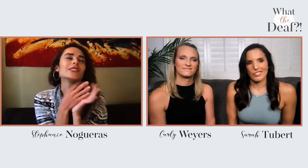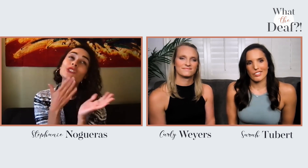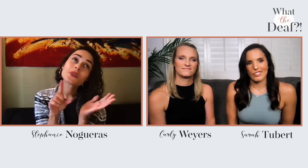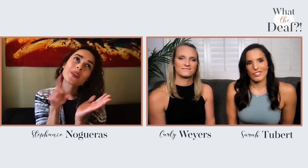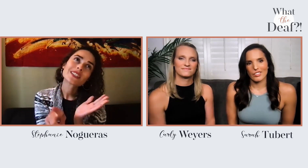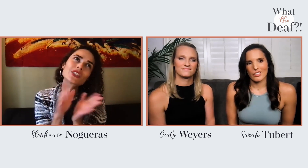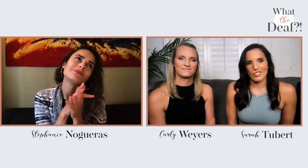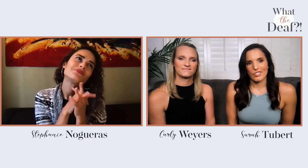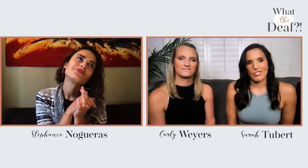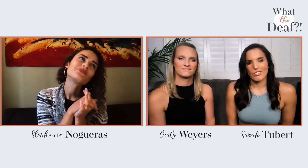That's a great question.